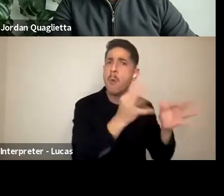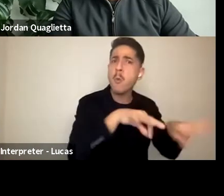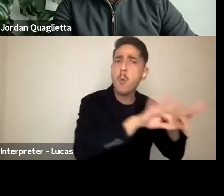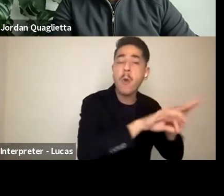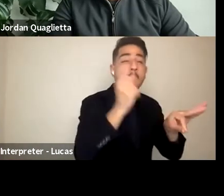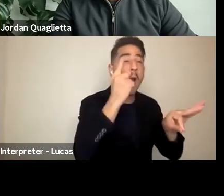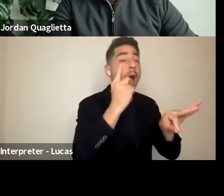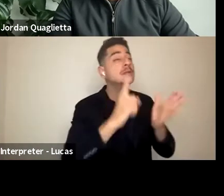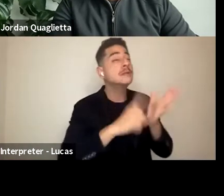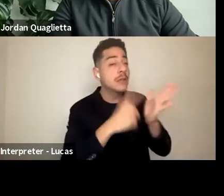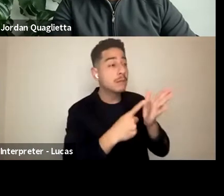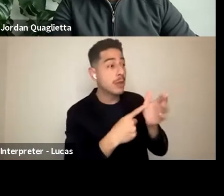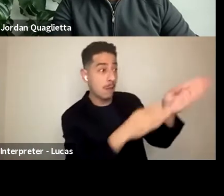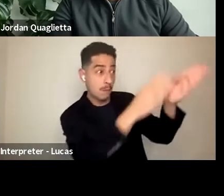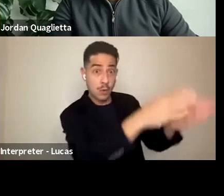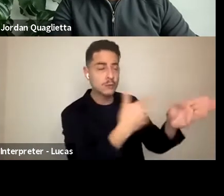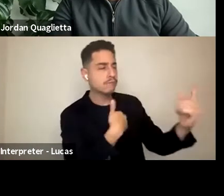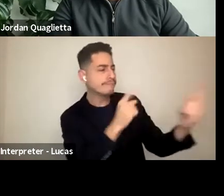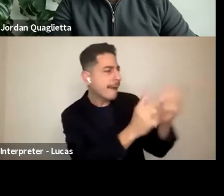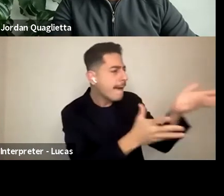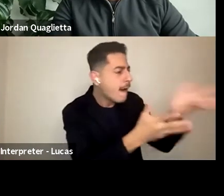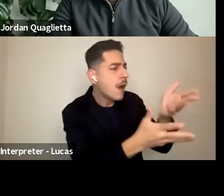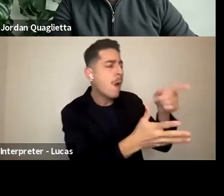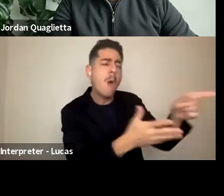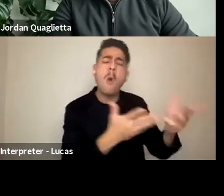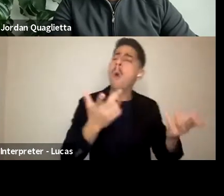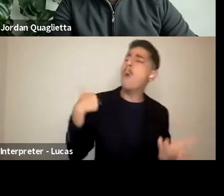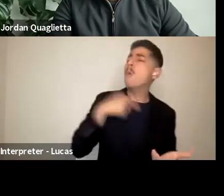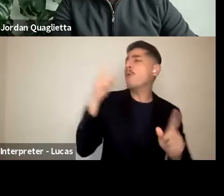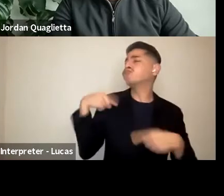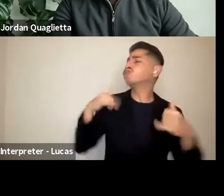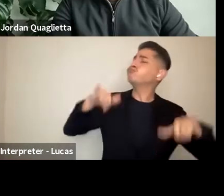may have the approach of, well, it's the way we've always done it. That's why we do it that way.